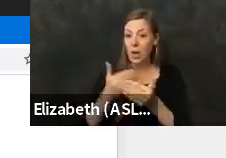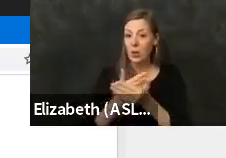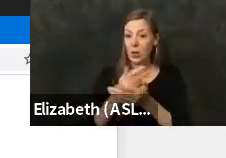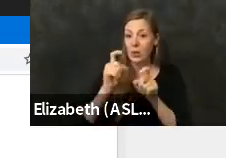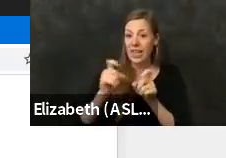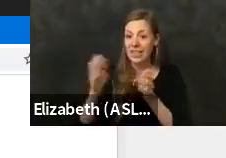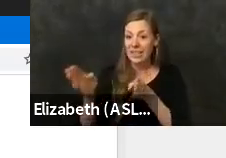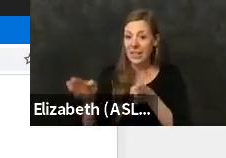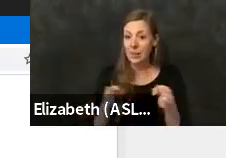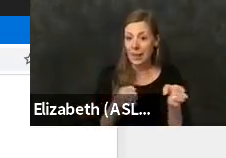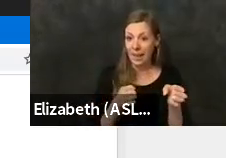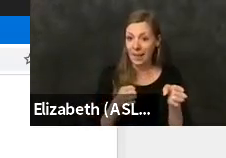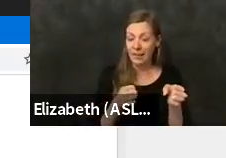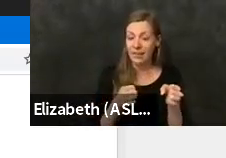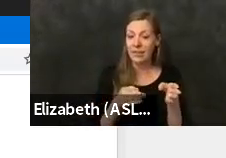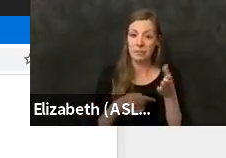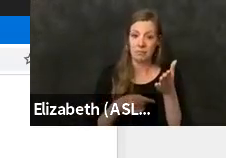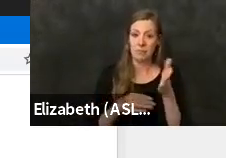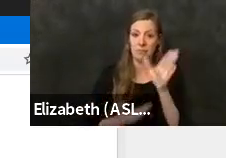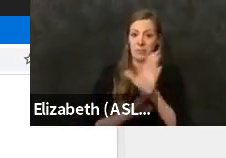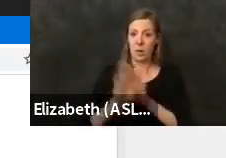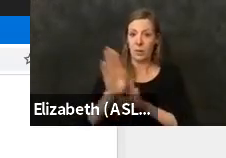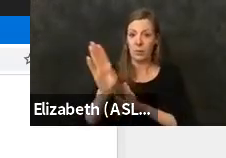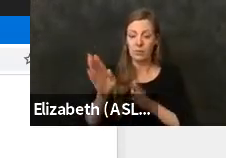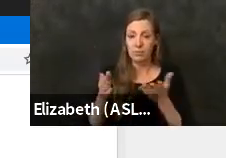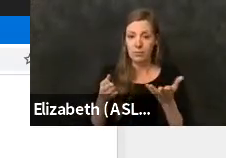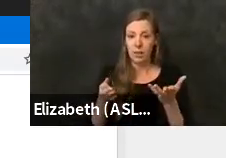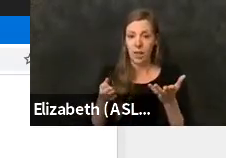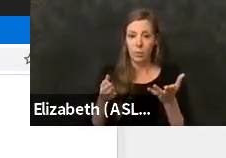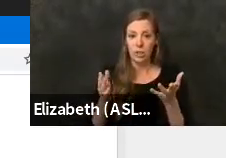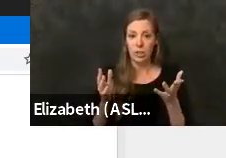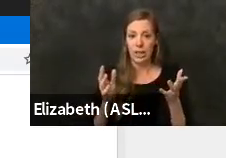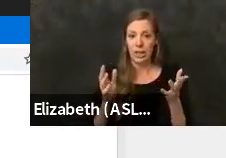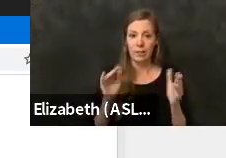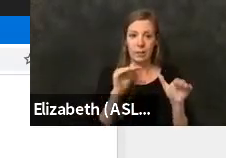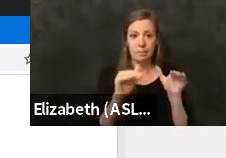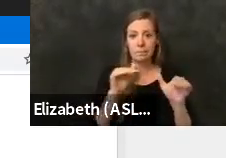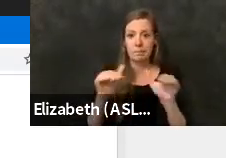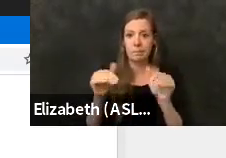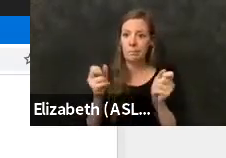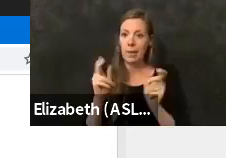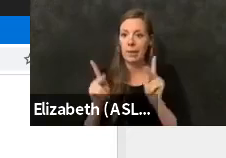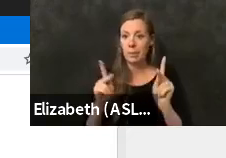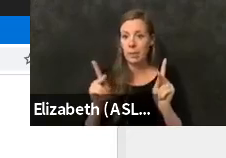and just went out and went after a lot of people and got the message out that you